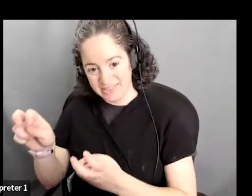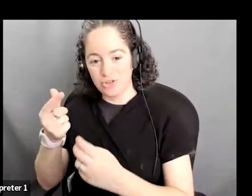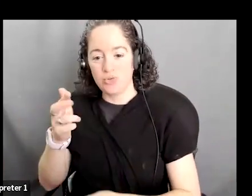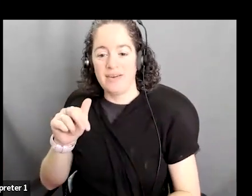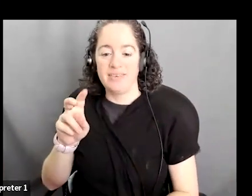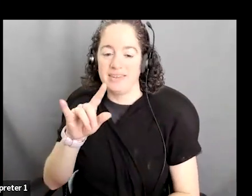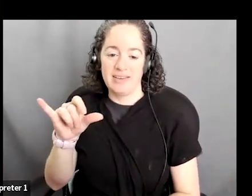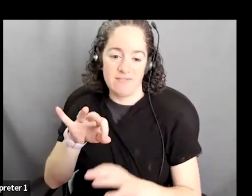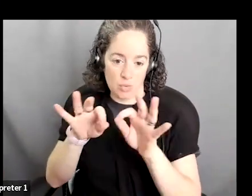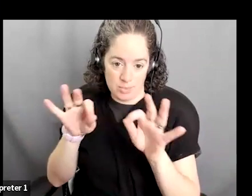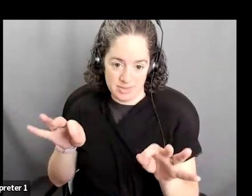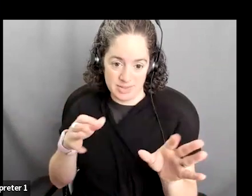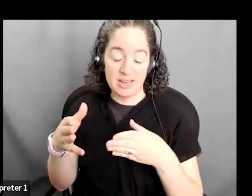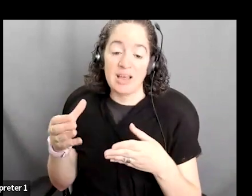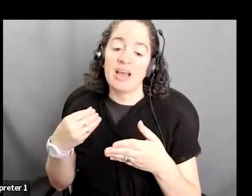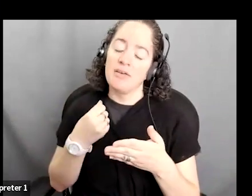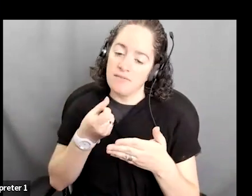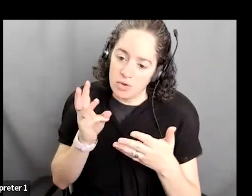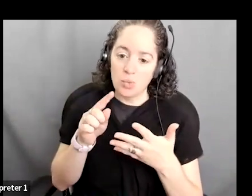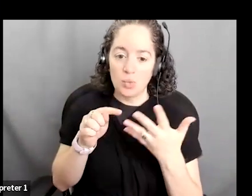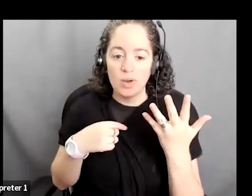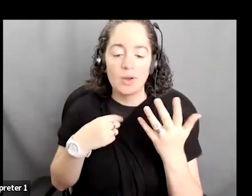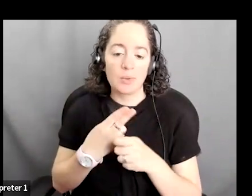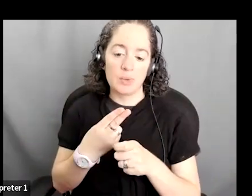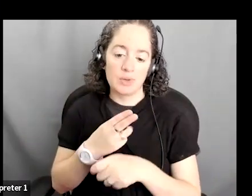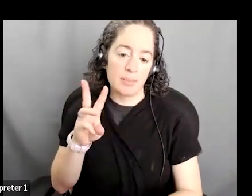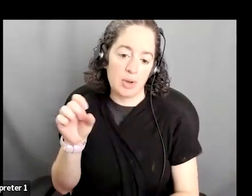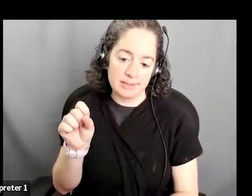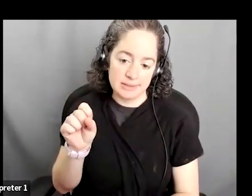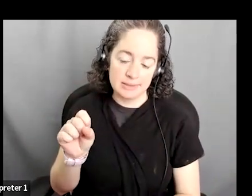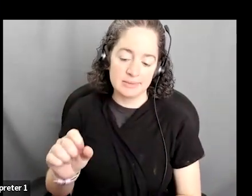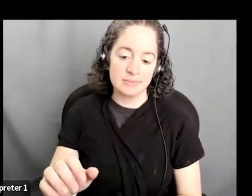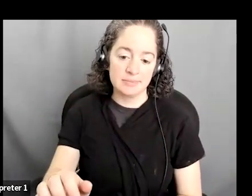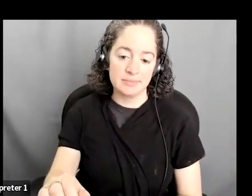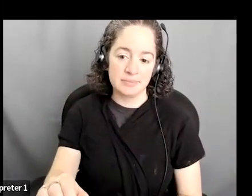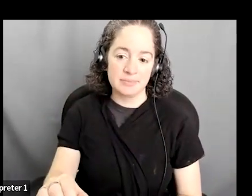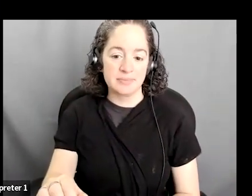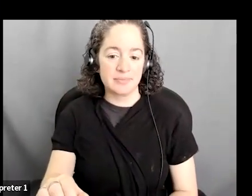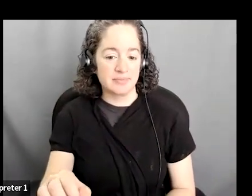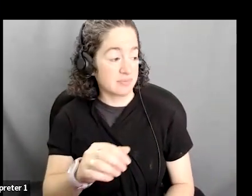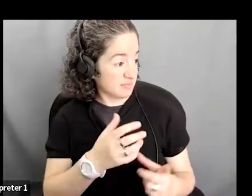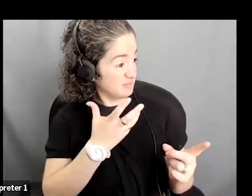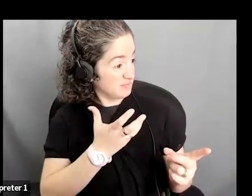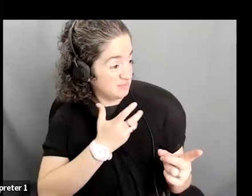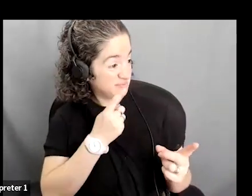Then I do have WS on a couple of sites. You've got experience with a lot of them.